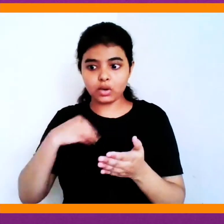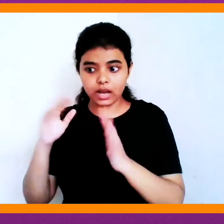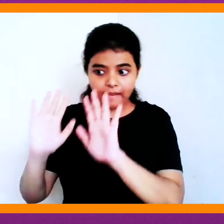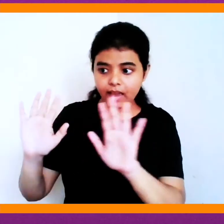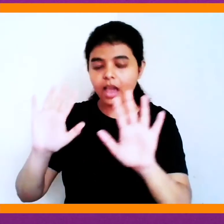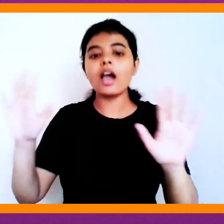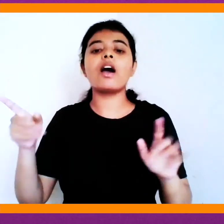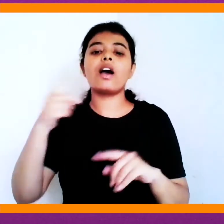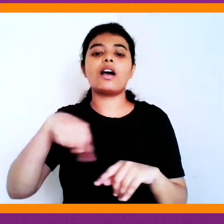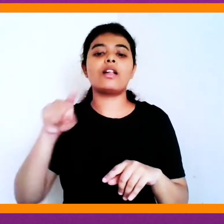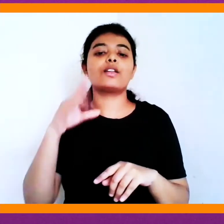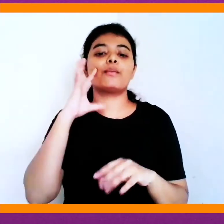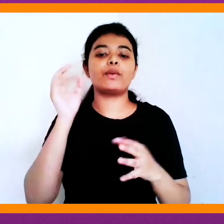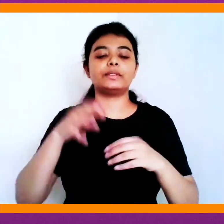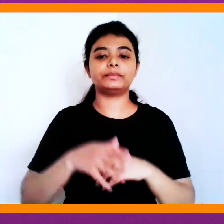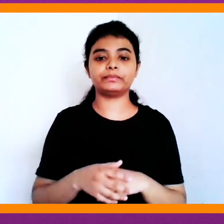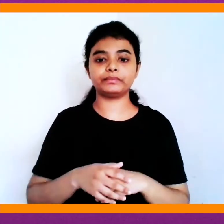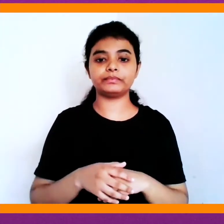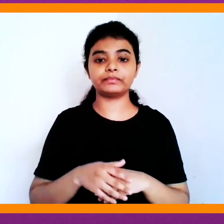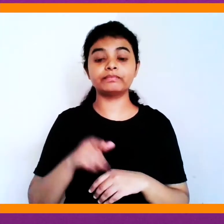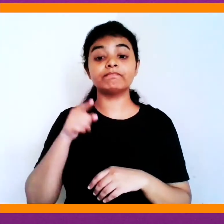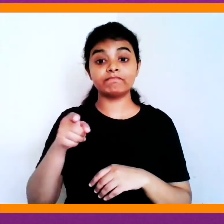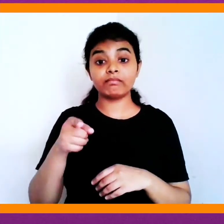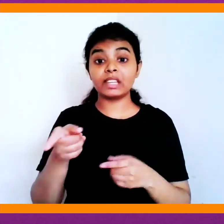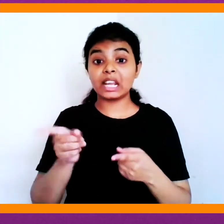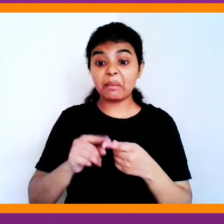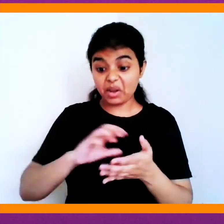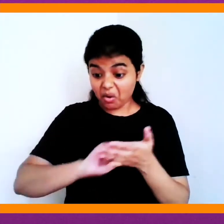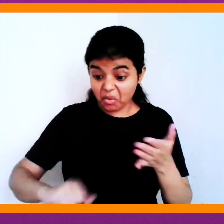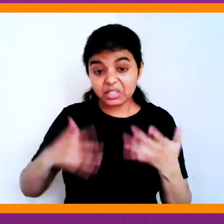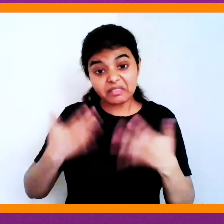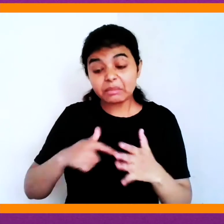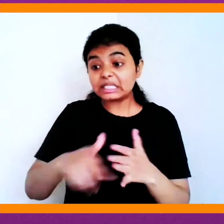therefore certain amount of precautions are taken to ensure she has a safe and legal abortion